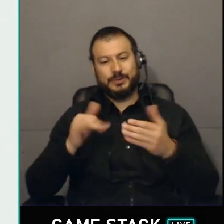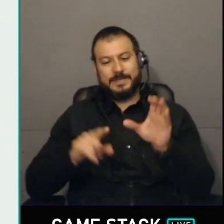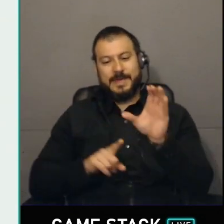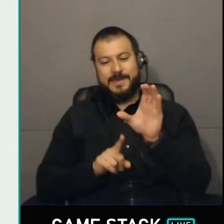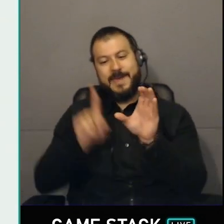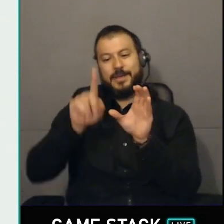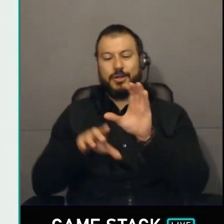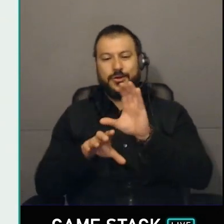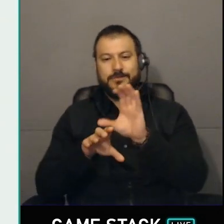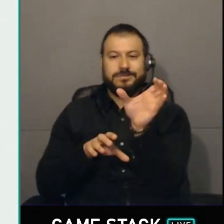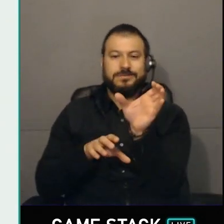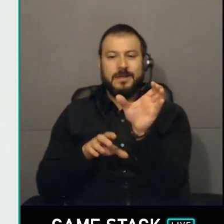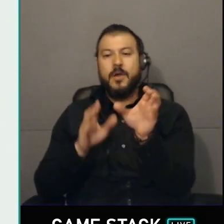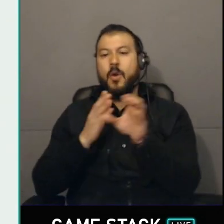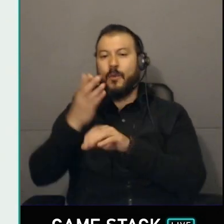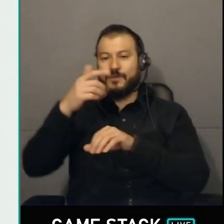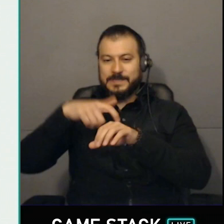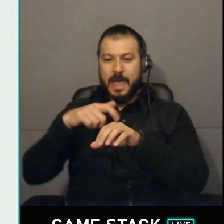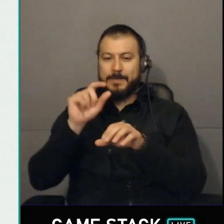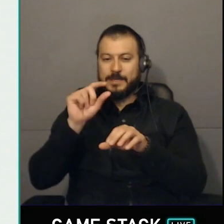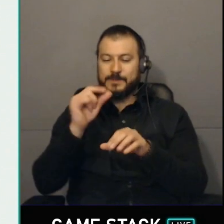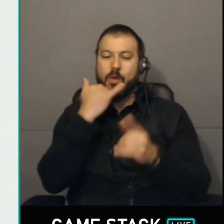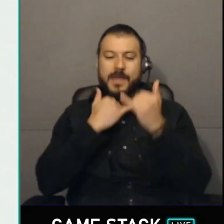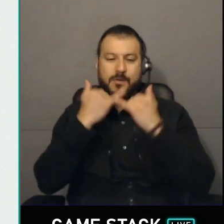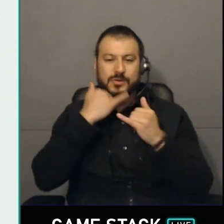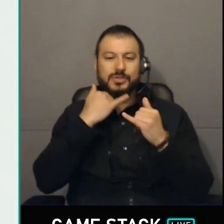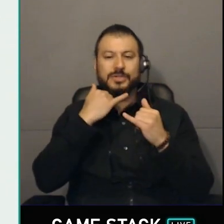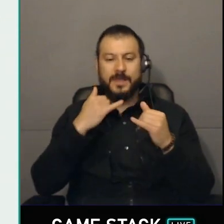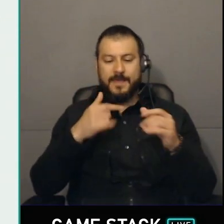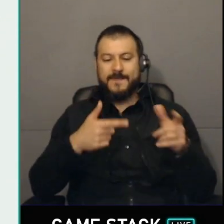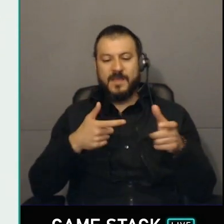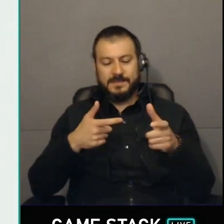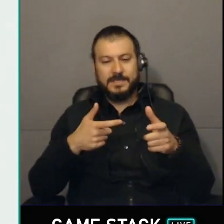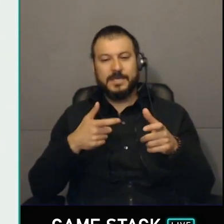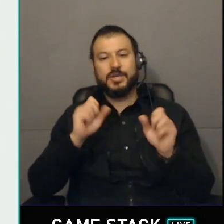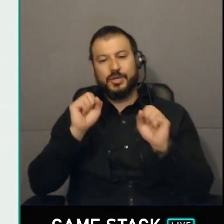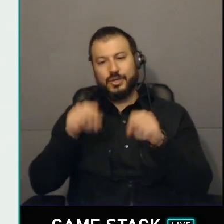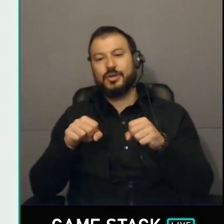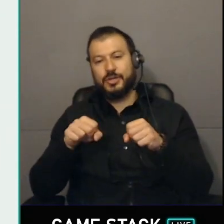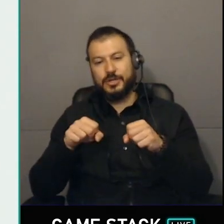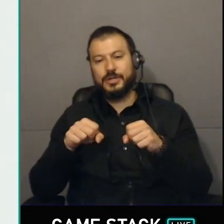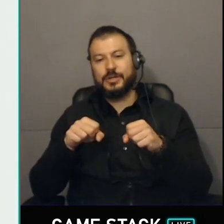then over time, these small velocities could cause a drift in our stack.